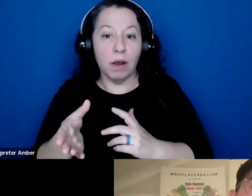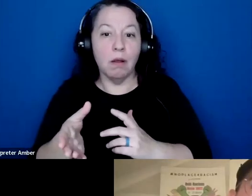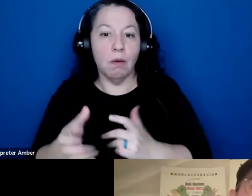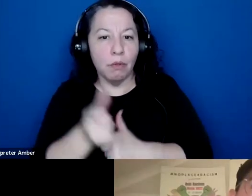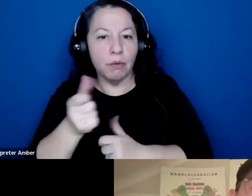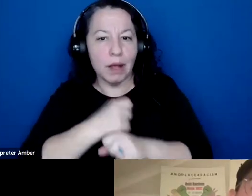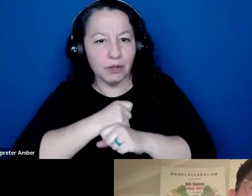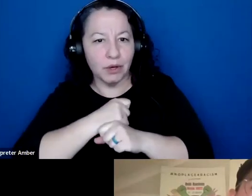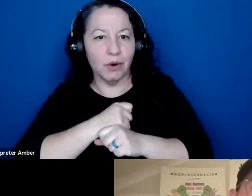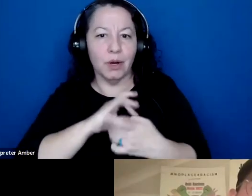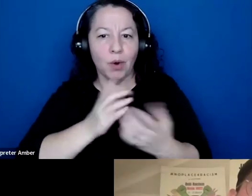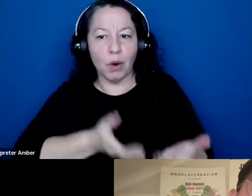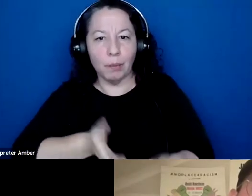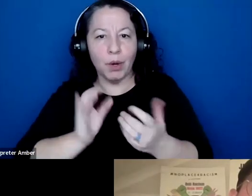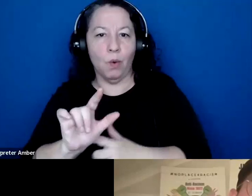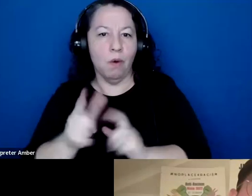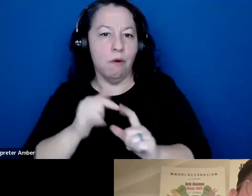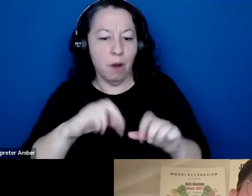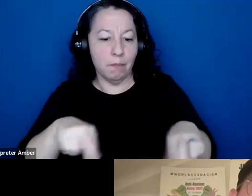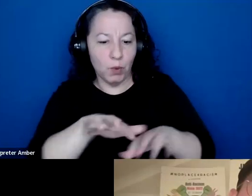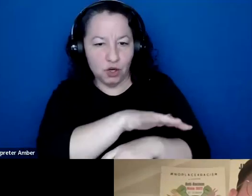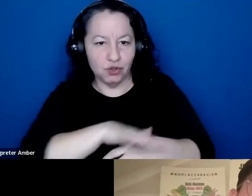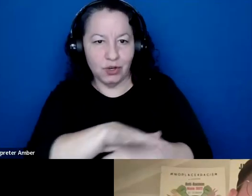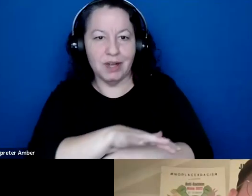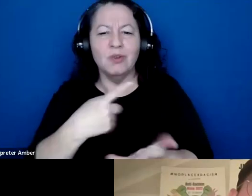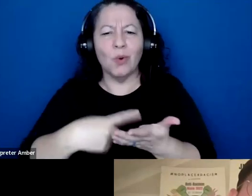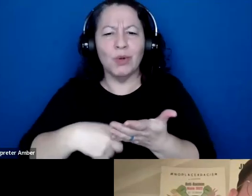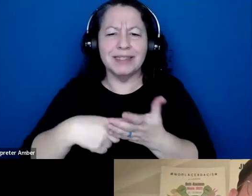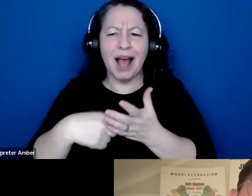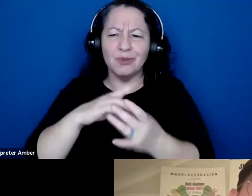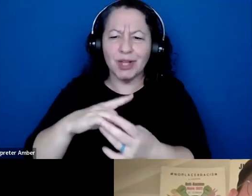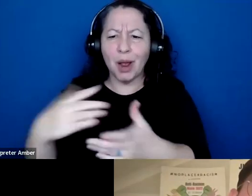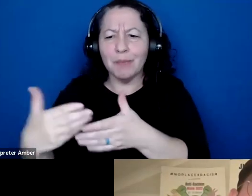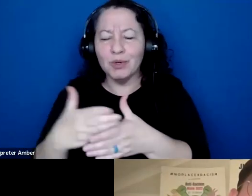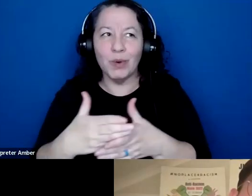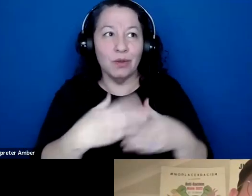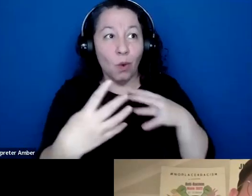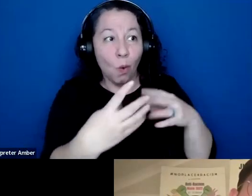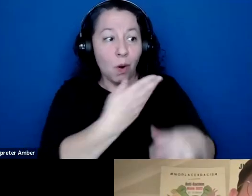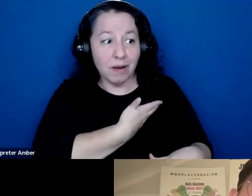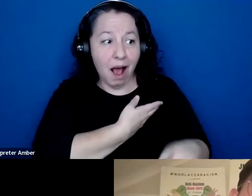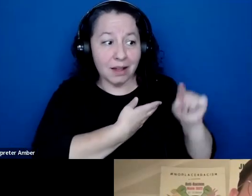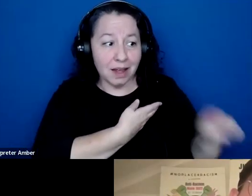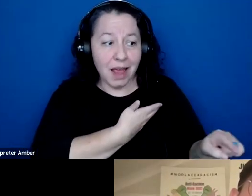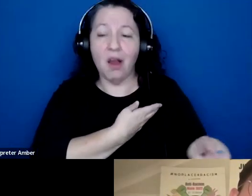Talk a little bit about the sort of relationship between the war in Gaza and the climate crisis and also maybe tell us a bit about what